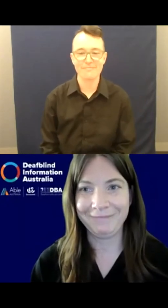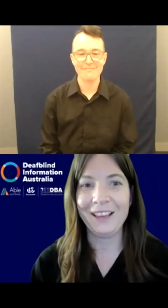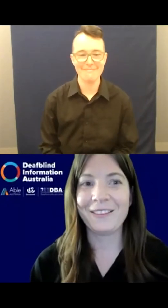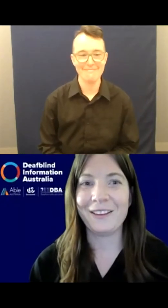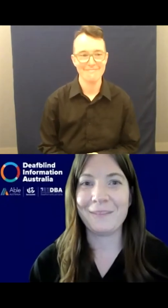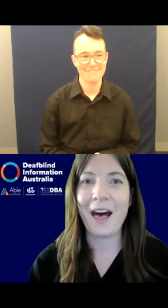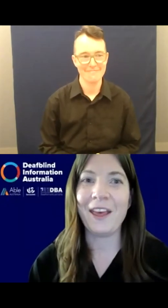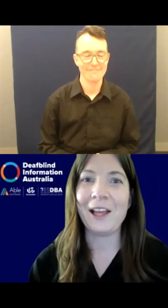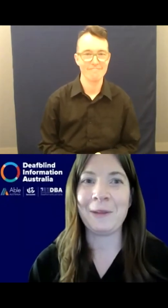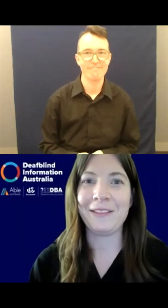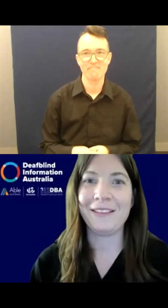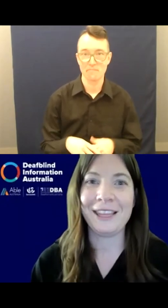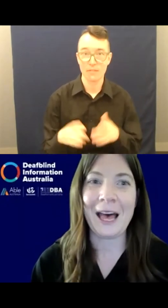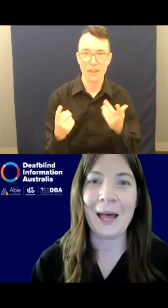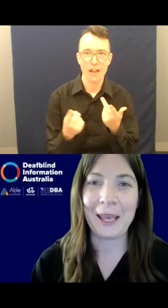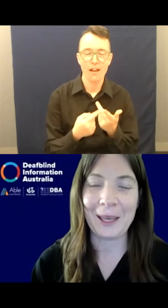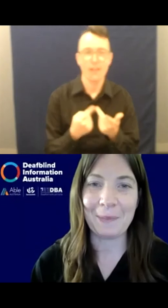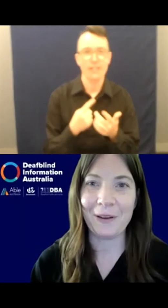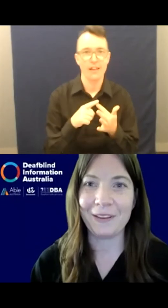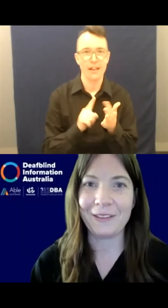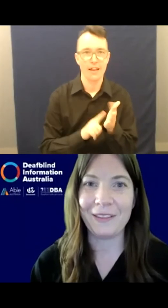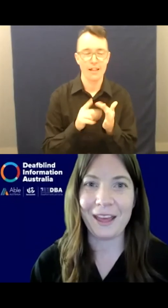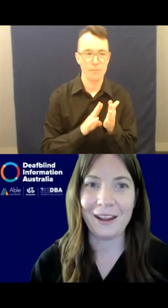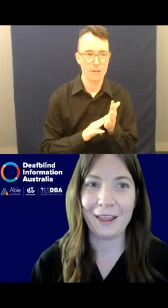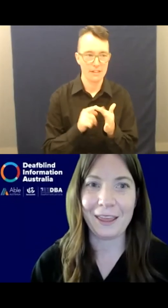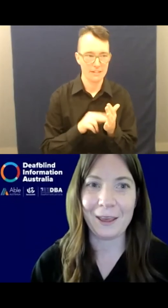So some other elements in the art making process that I think about.